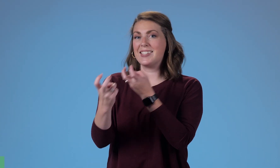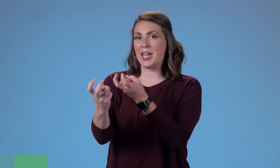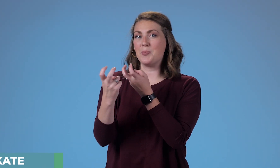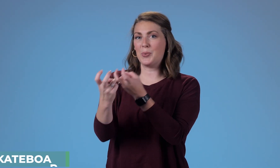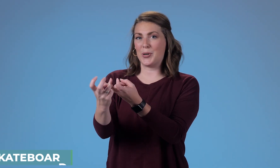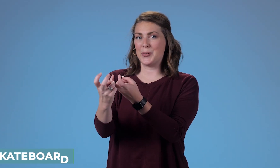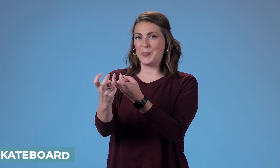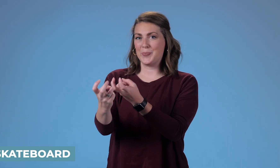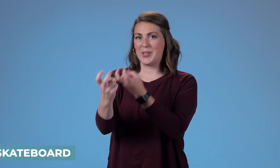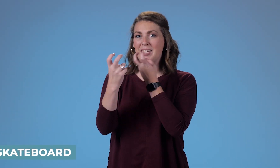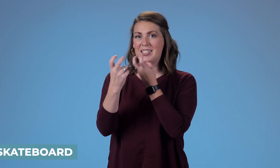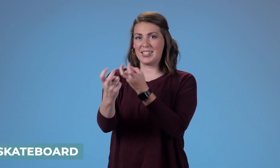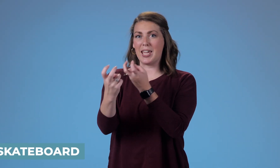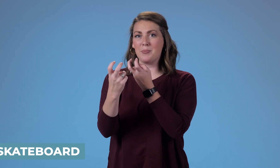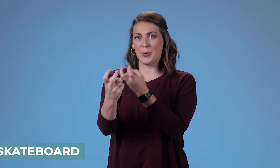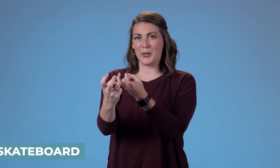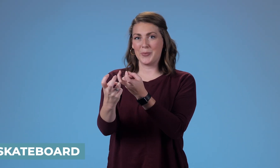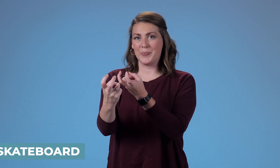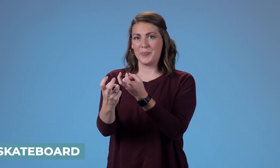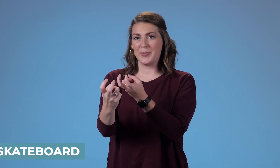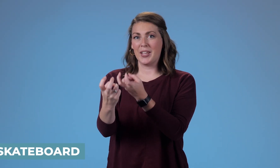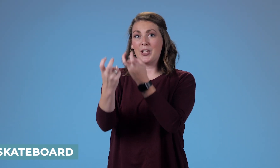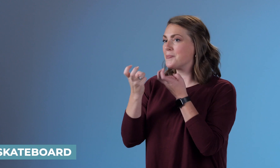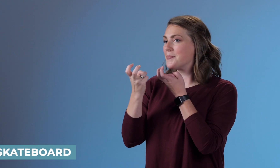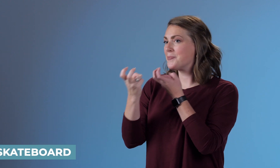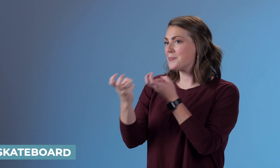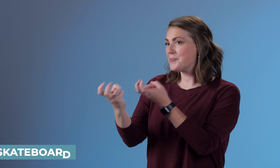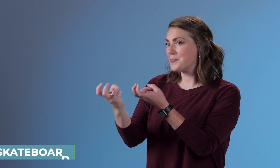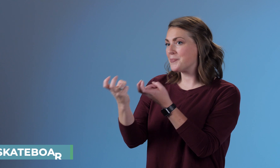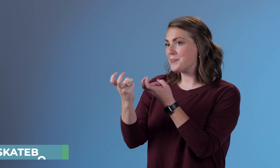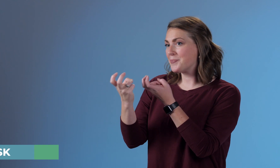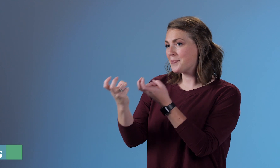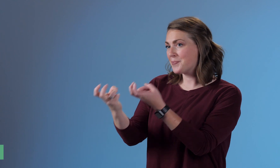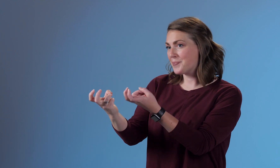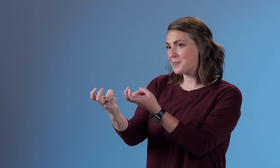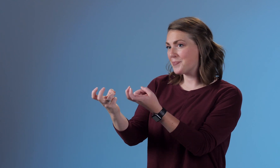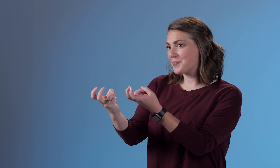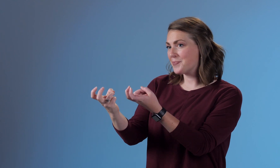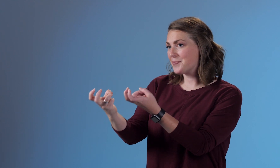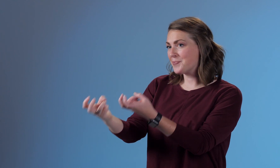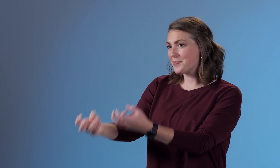SKATEBOARD SKATEBOARD Your fingers are making the wheels of the skateboard.